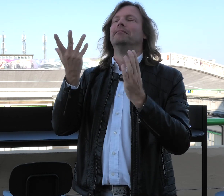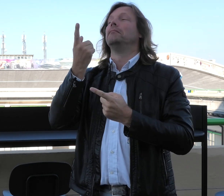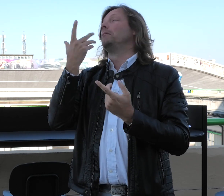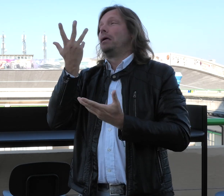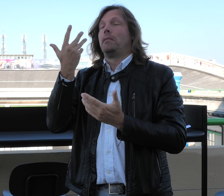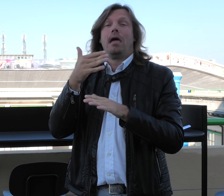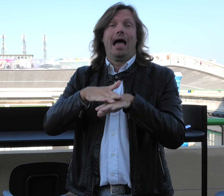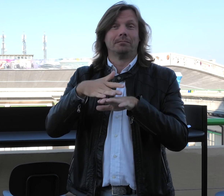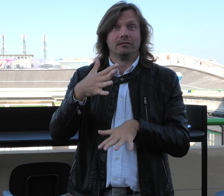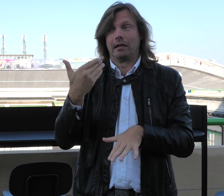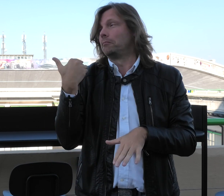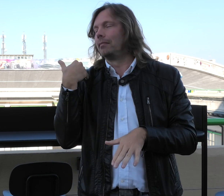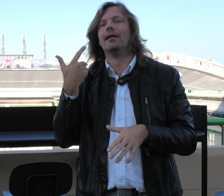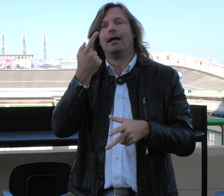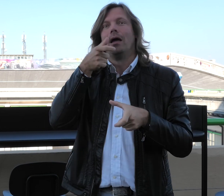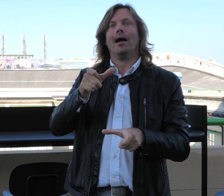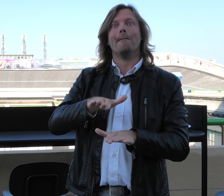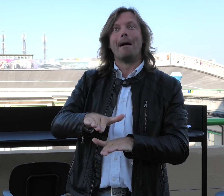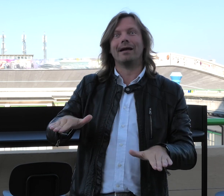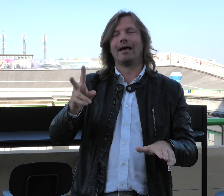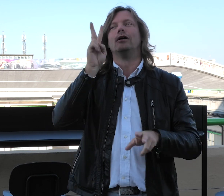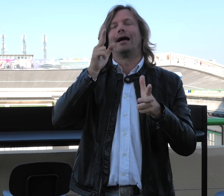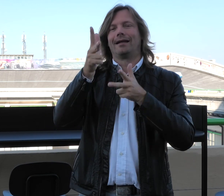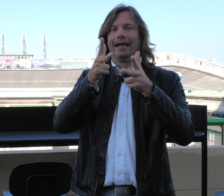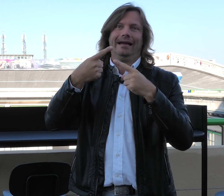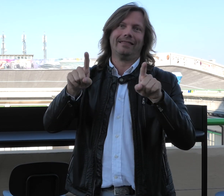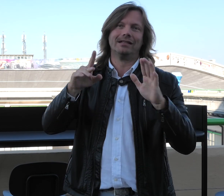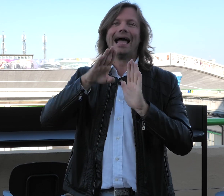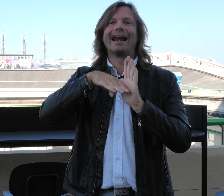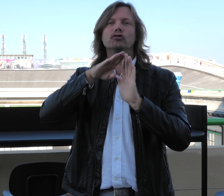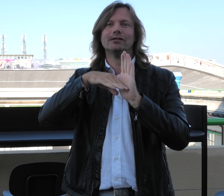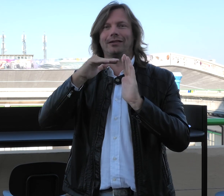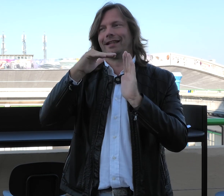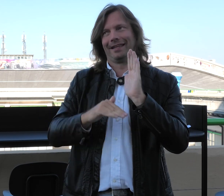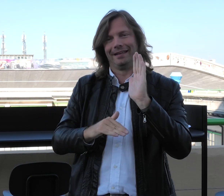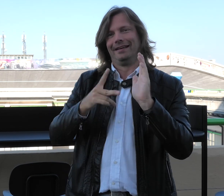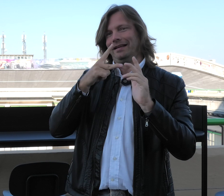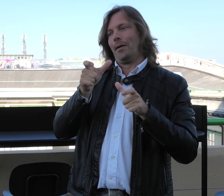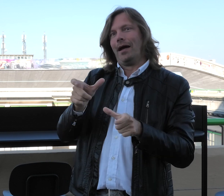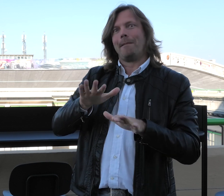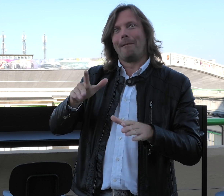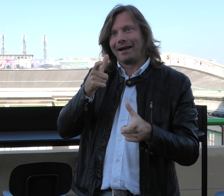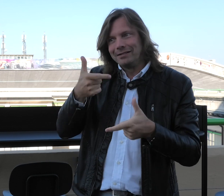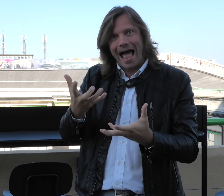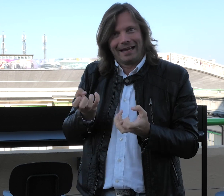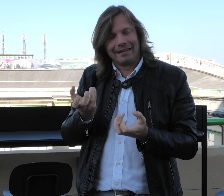For example, a little while ago I had to work with a group of children. Obviously I had to adapt my marking to their level.